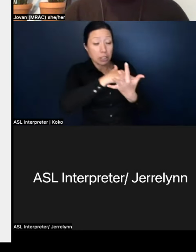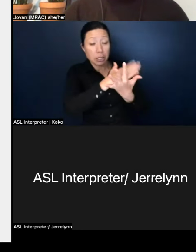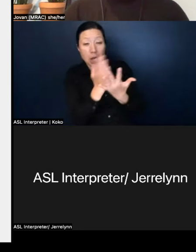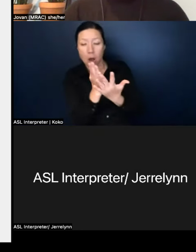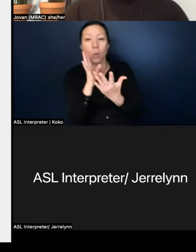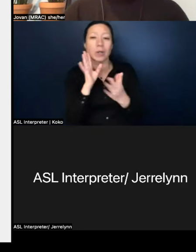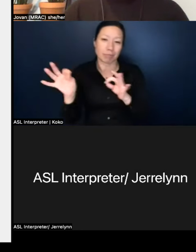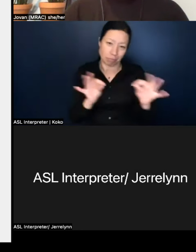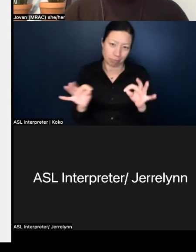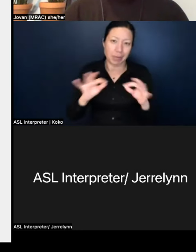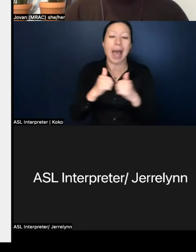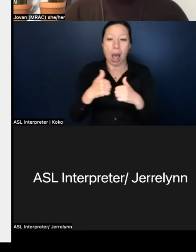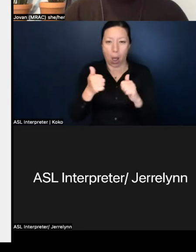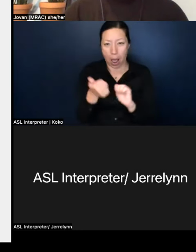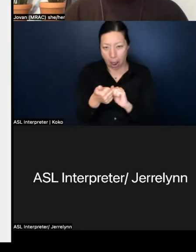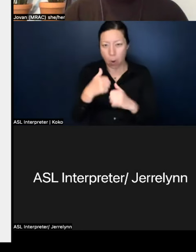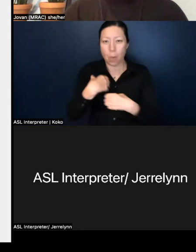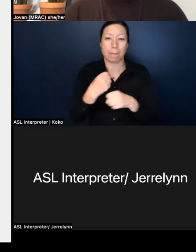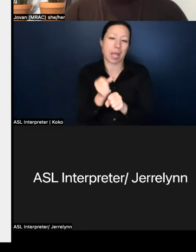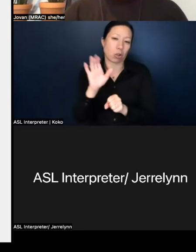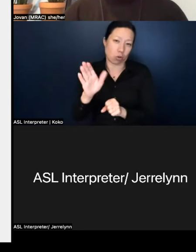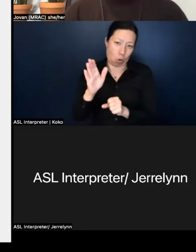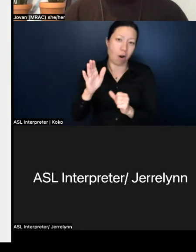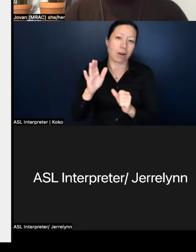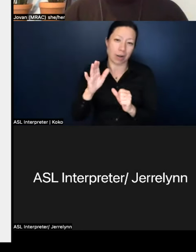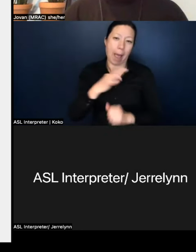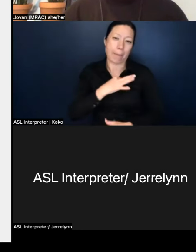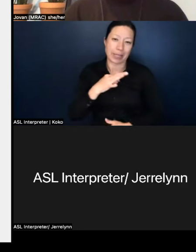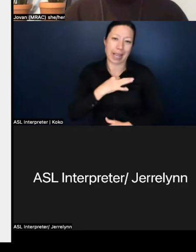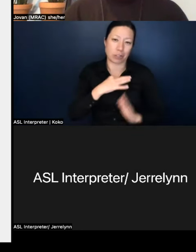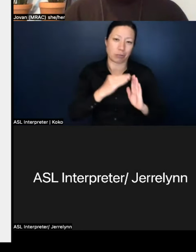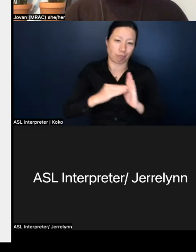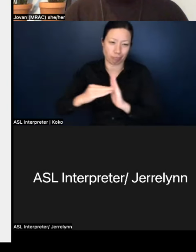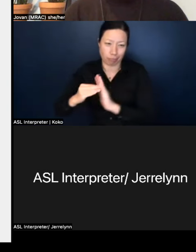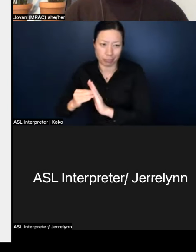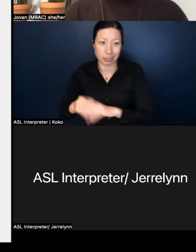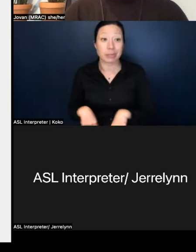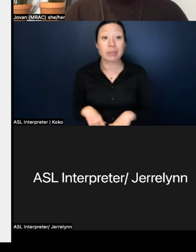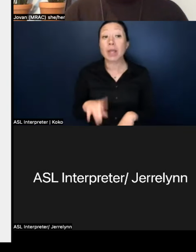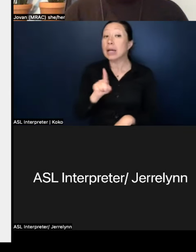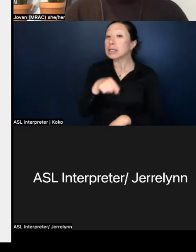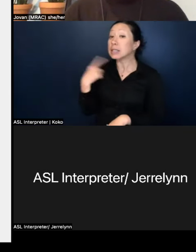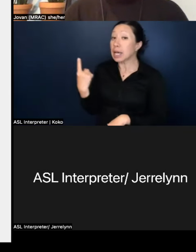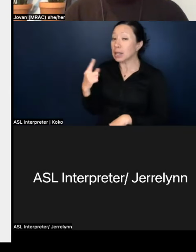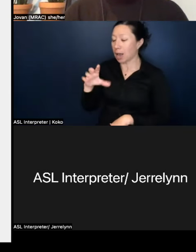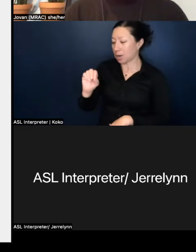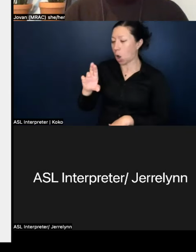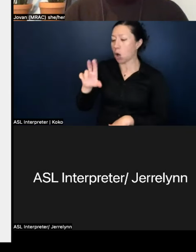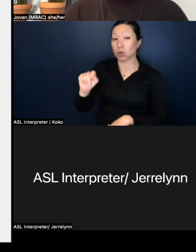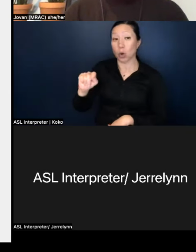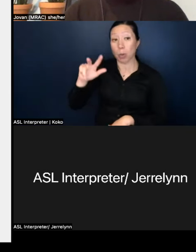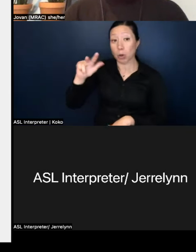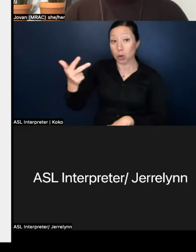So again, the deadline is October 3rd, at 11:59 PM, and there are no exceptions to that deadline.